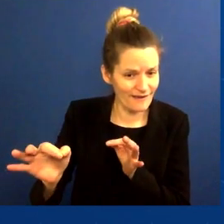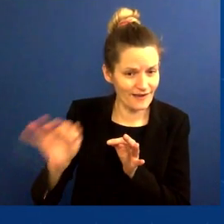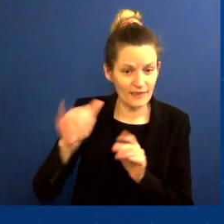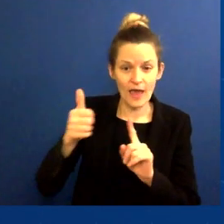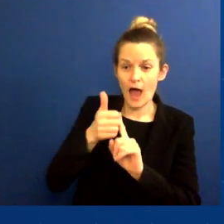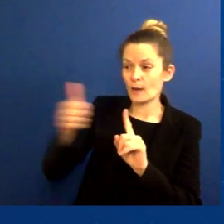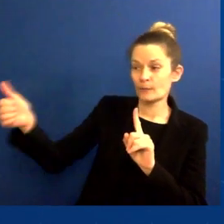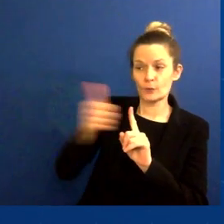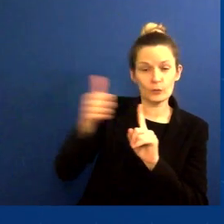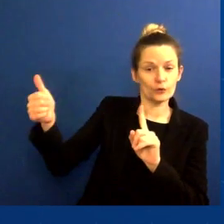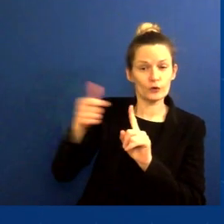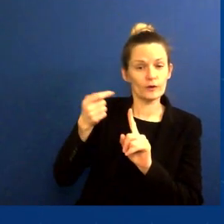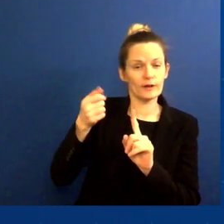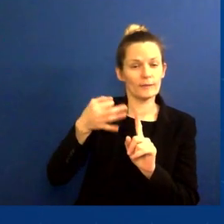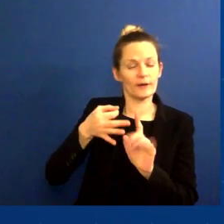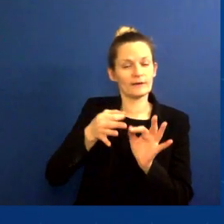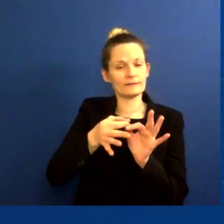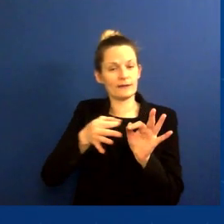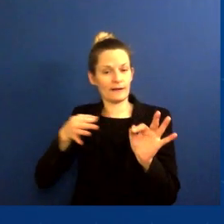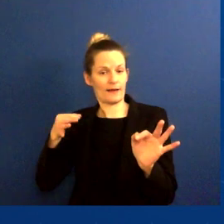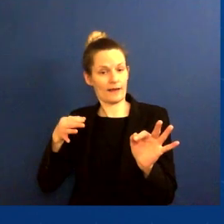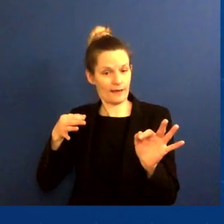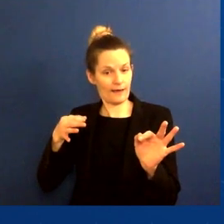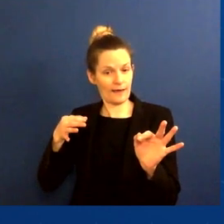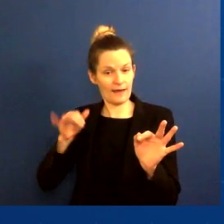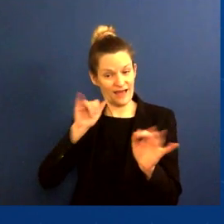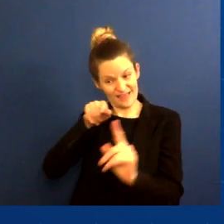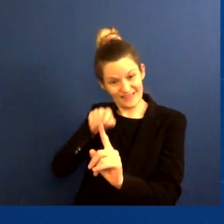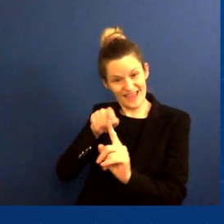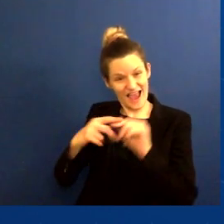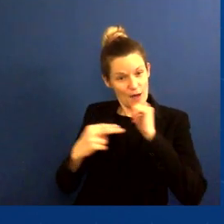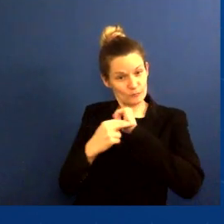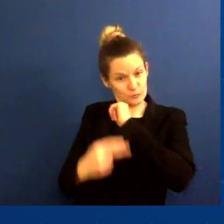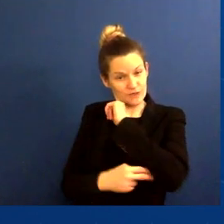and it was well over 100 feet off the -- two -- almost two -- I don't -- I didn't -- I don't know the exact,